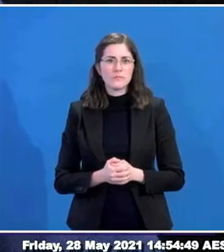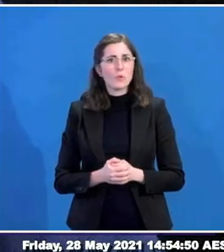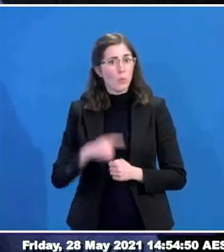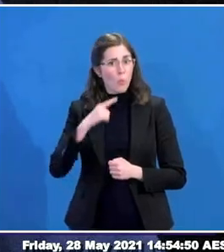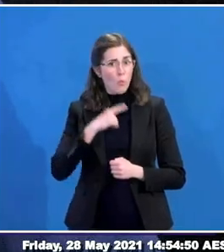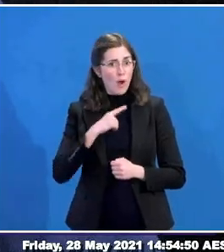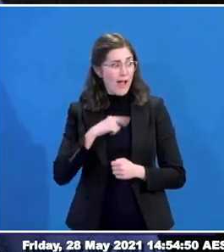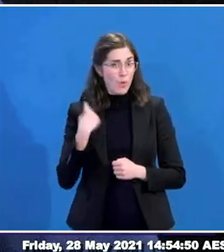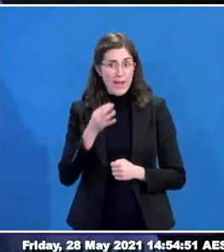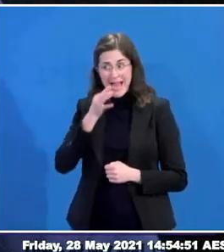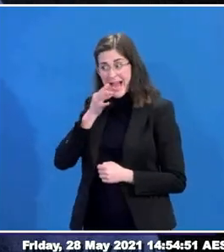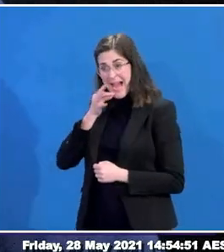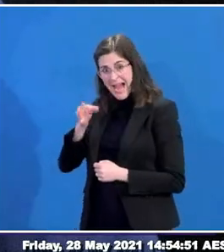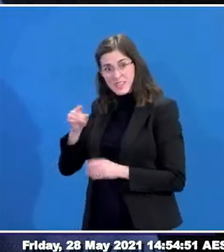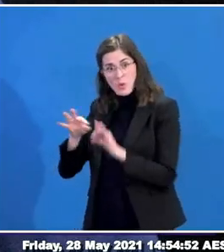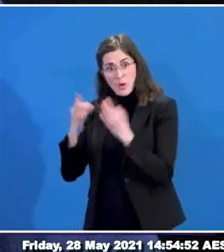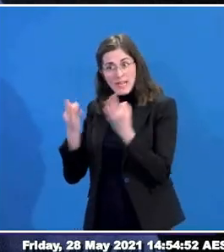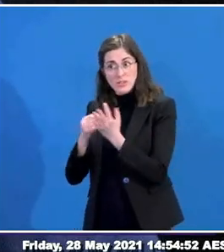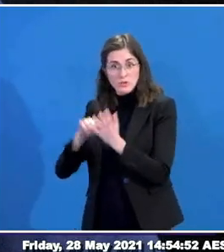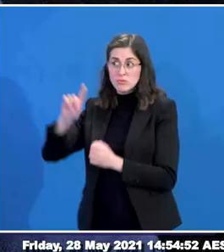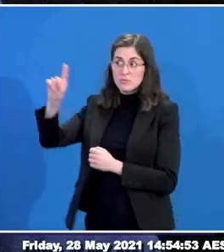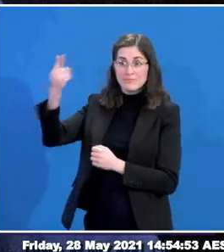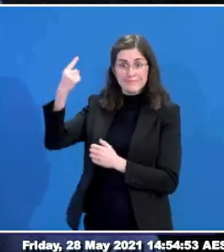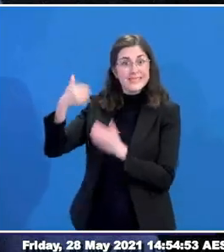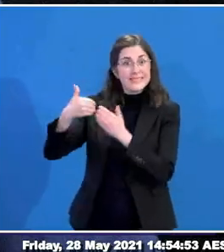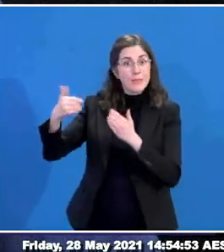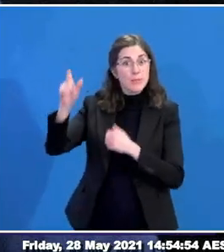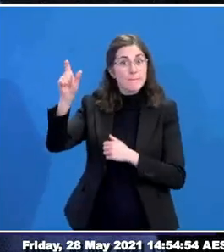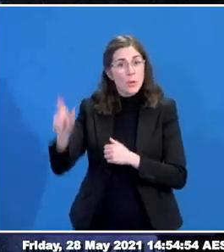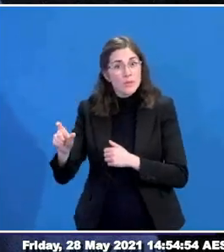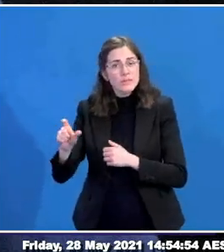independent investigation is to shed light on something that has happened